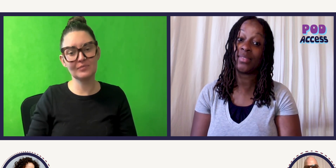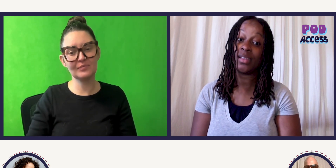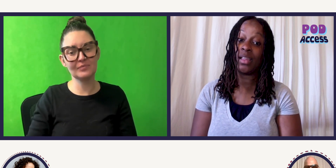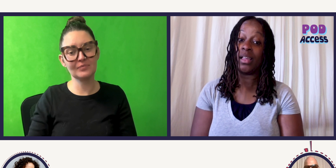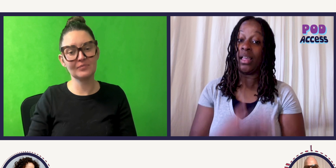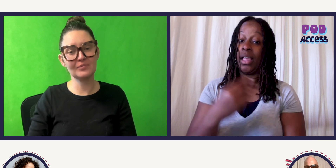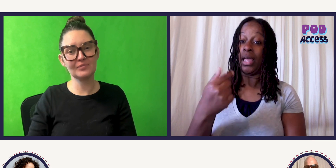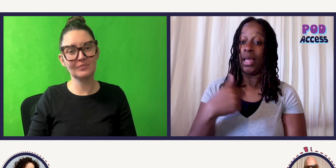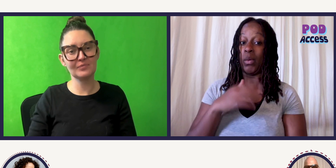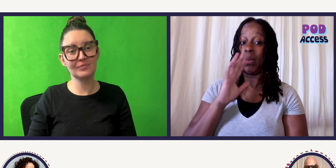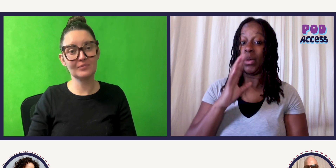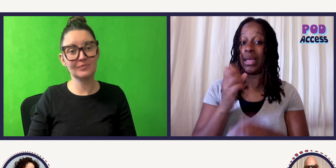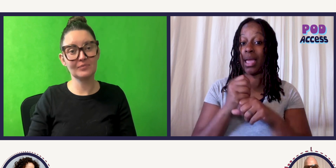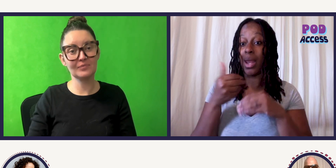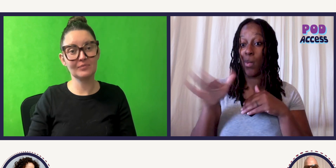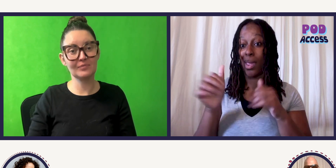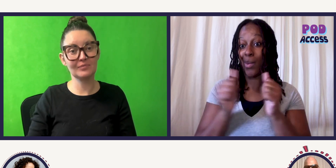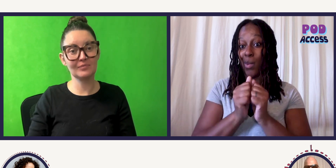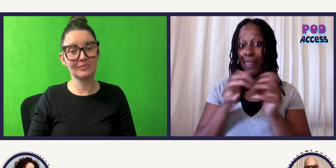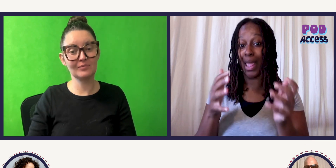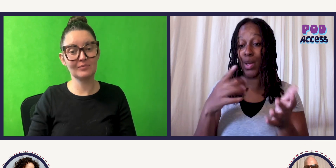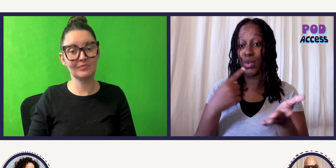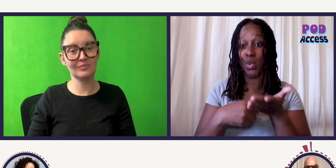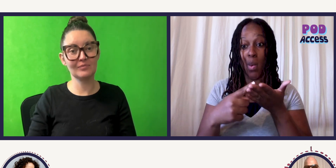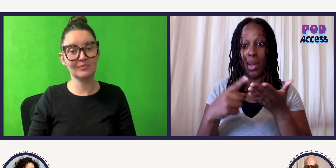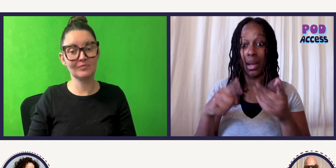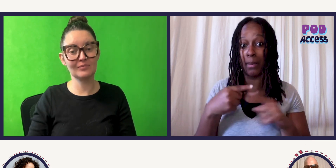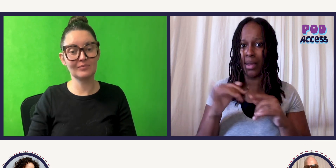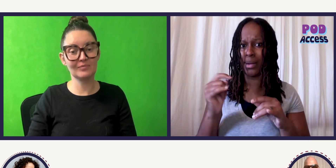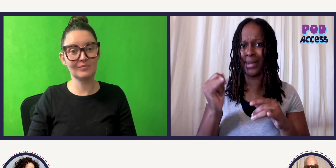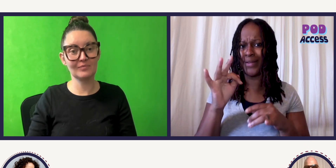And we would’ve gotten away without talking about it if it wasn’t for those meddling kids!